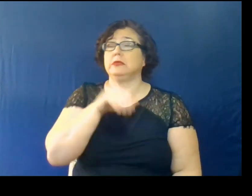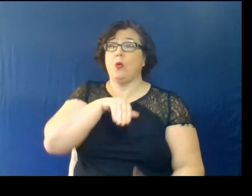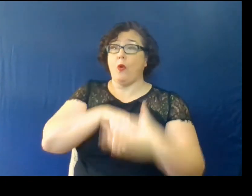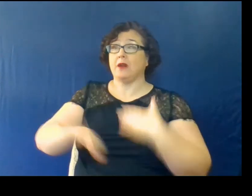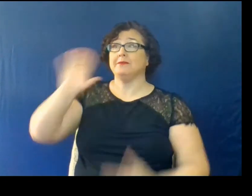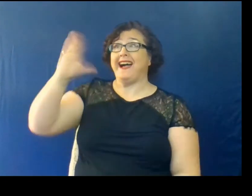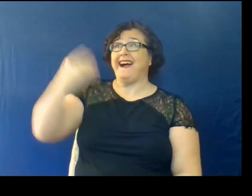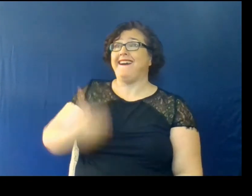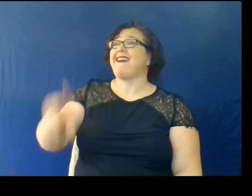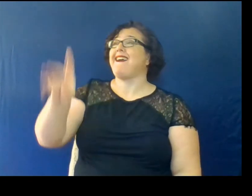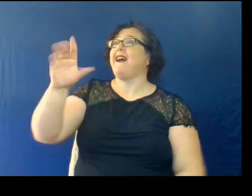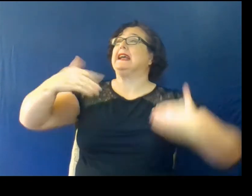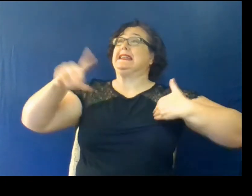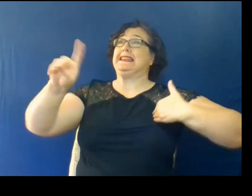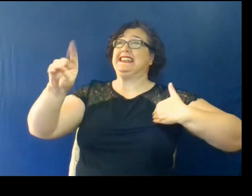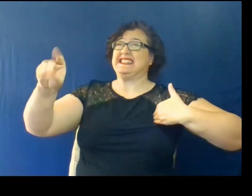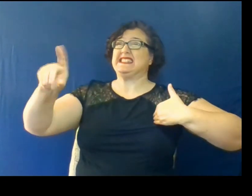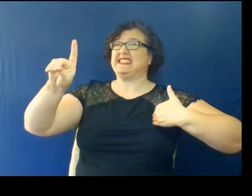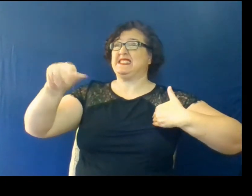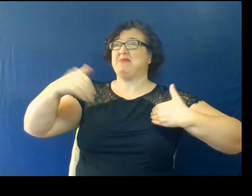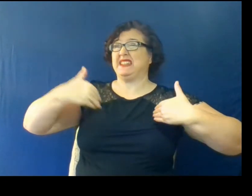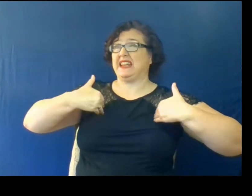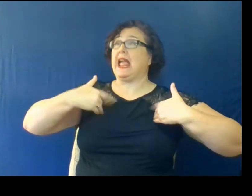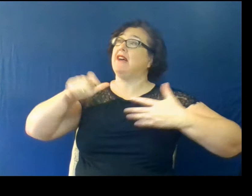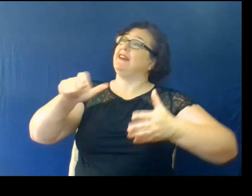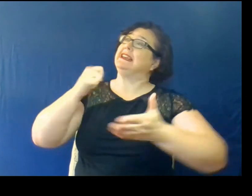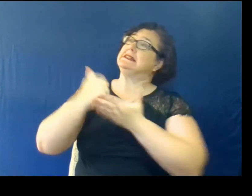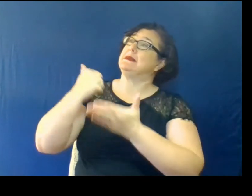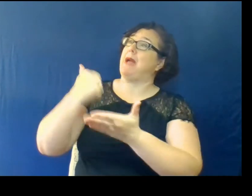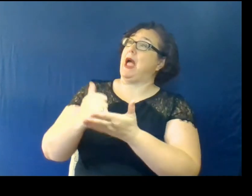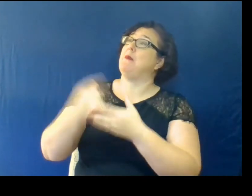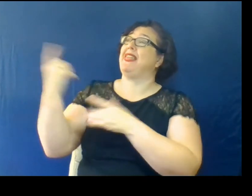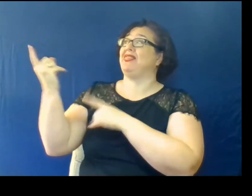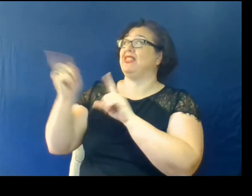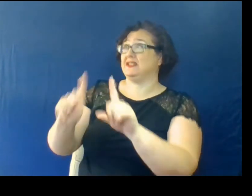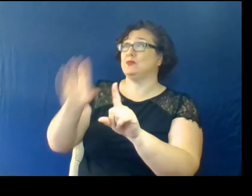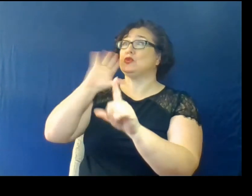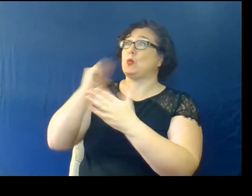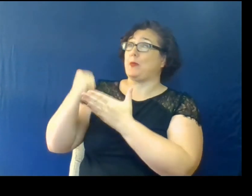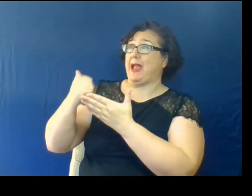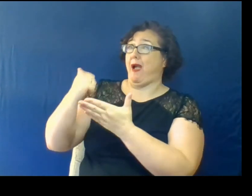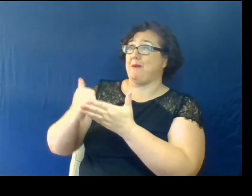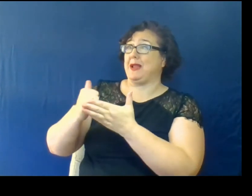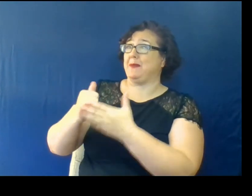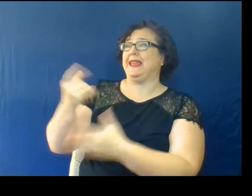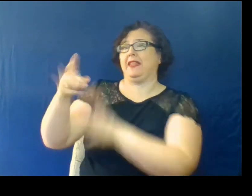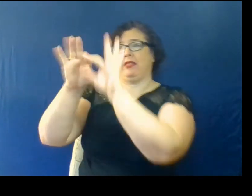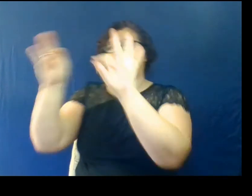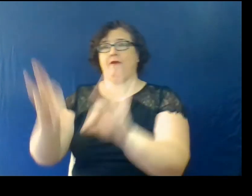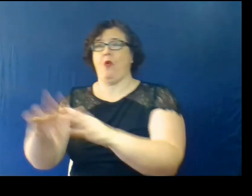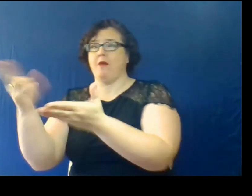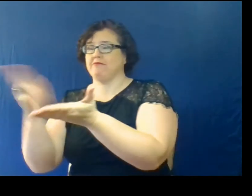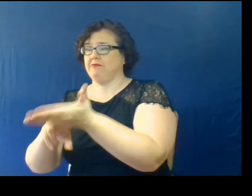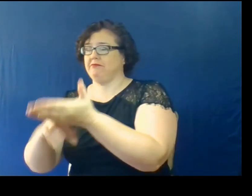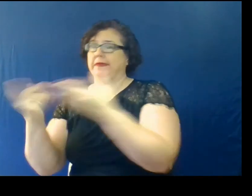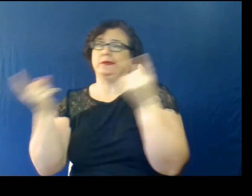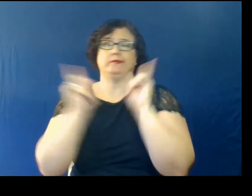person who's gonna assist me. They sign the form and you go vote. So those are the most questions